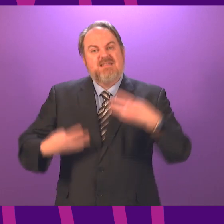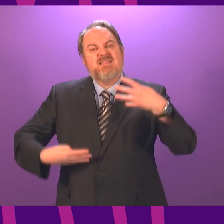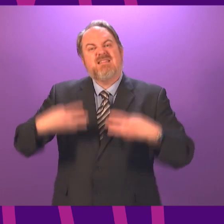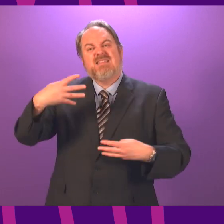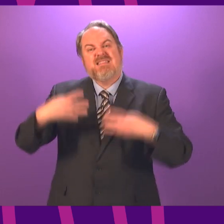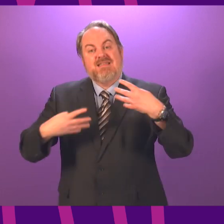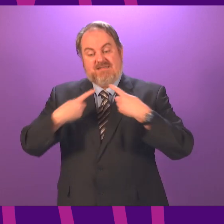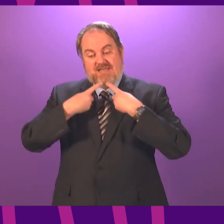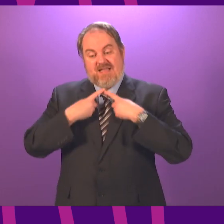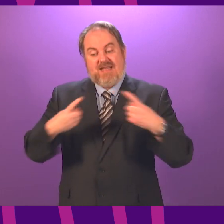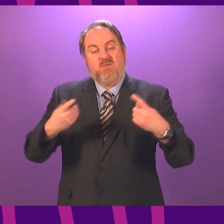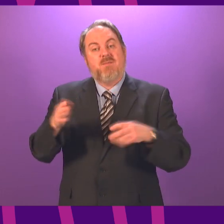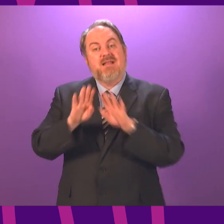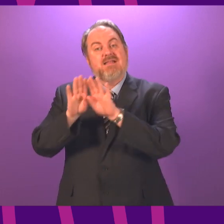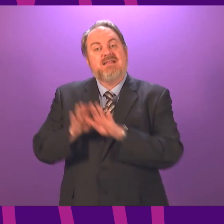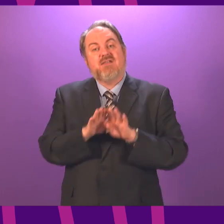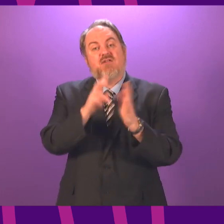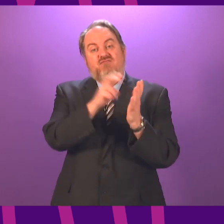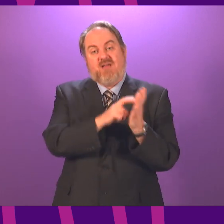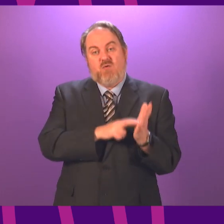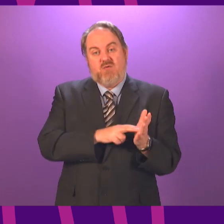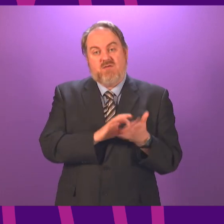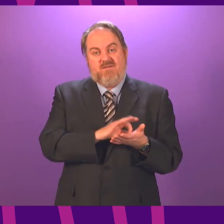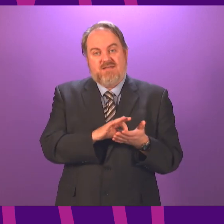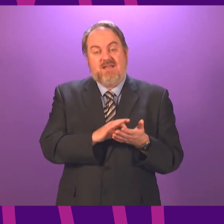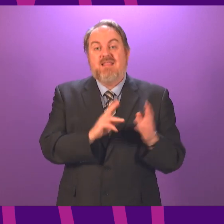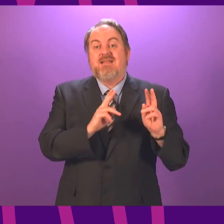Records of Scotland has released show that the death rate among homeless people is three